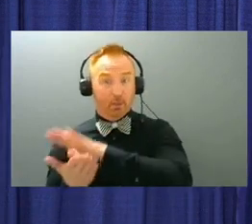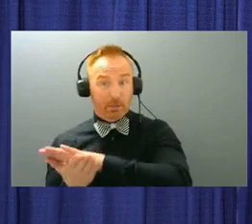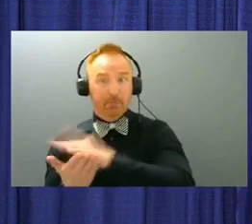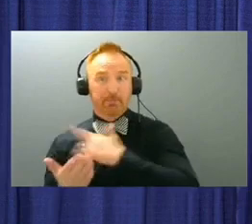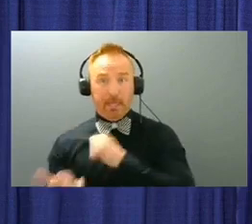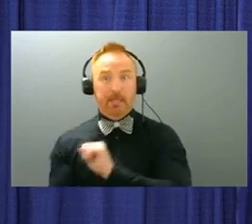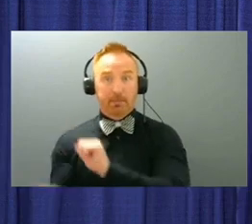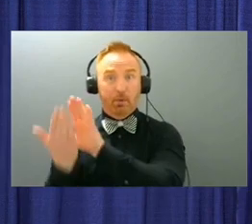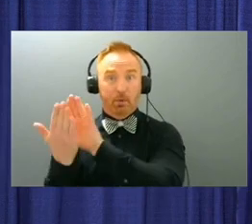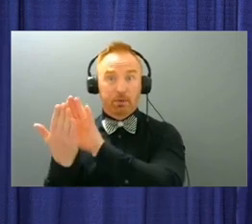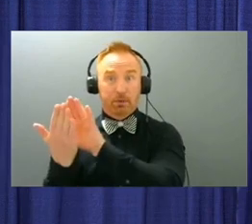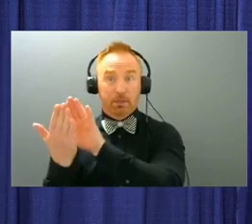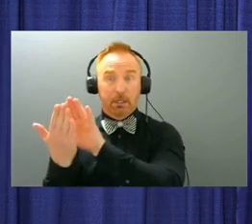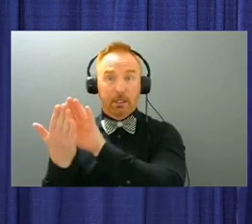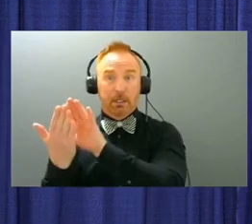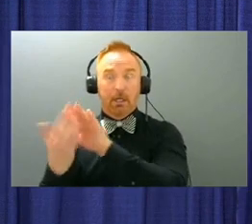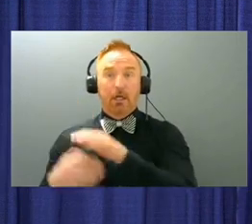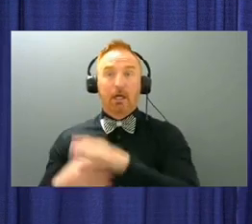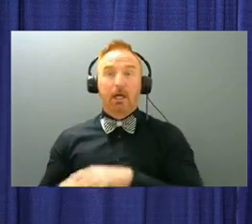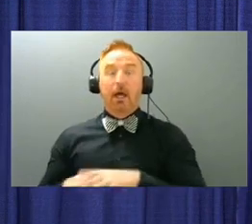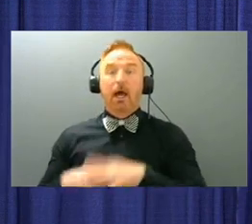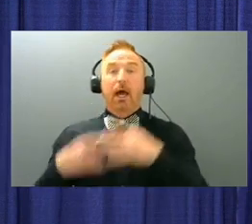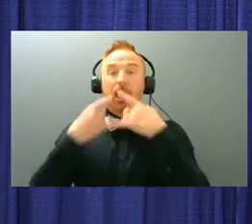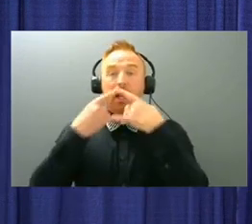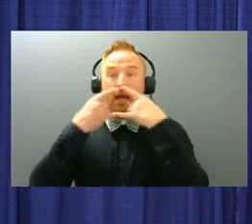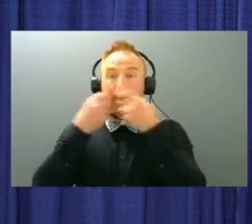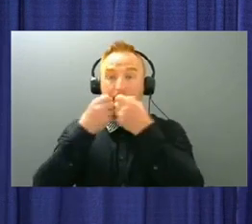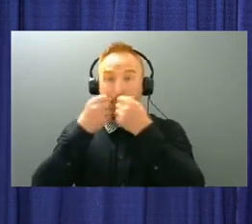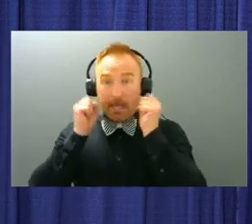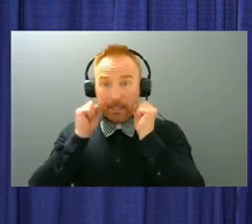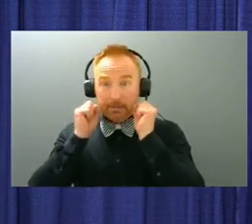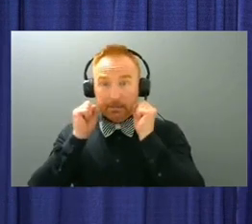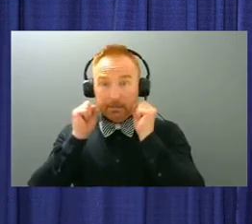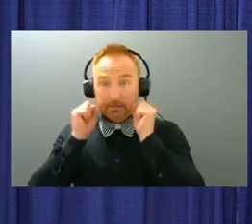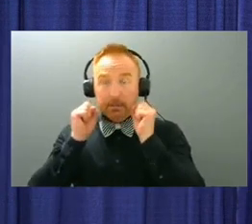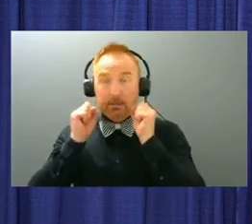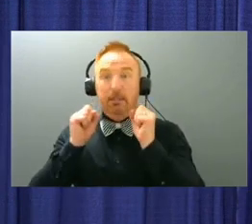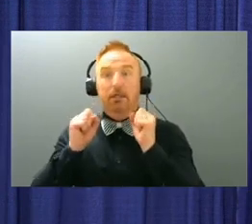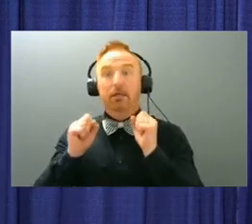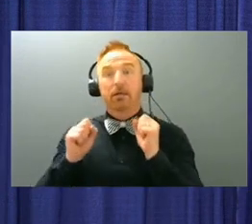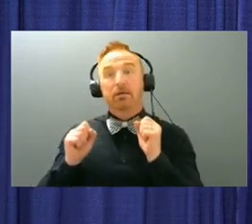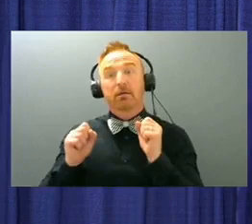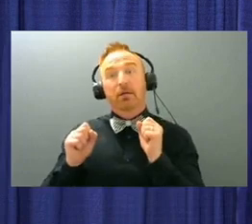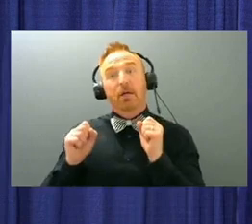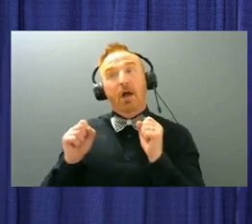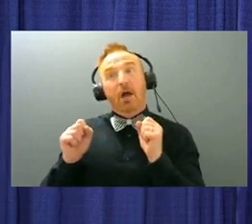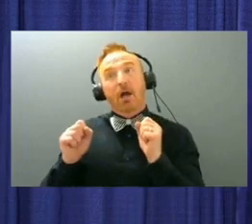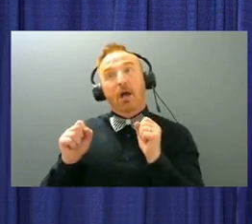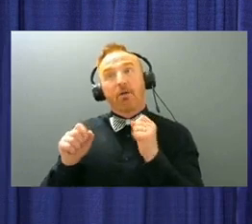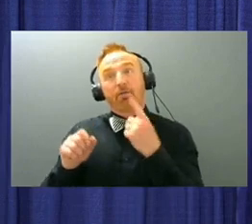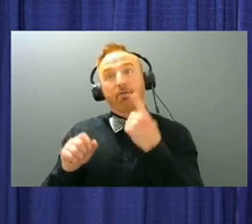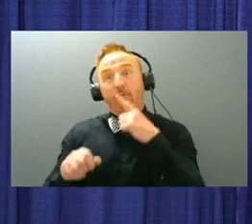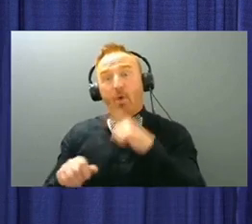taken with the schools. That masks should always be --